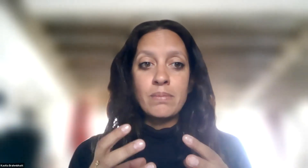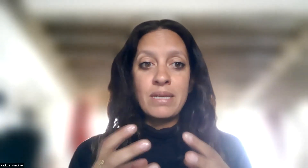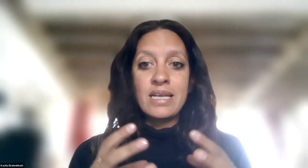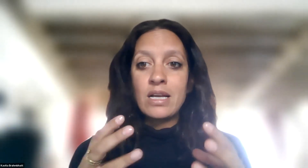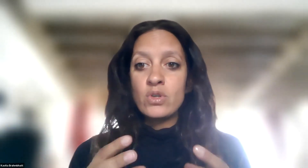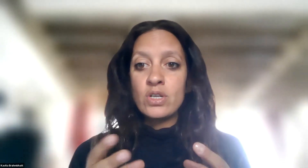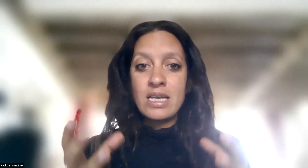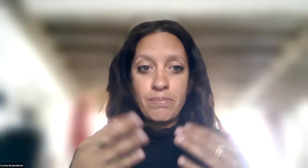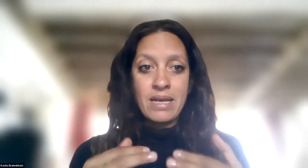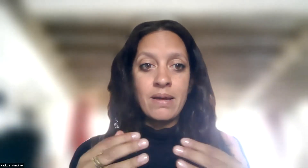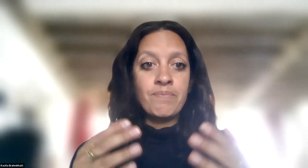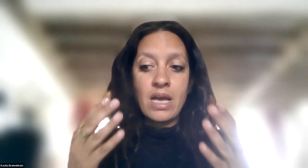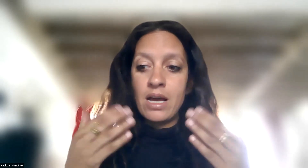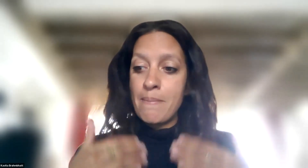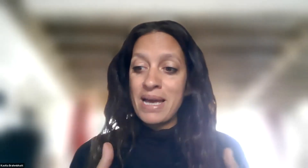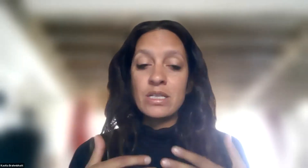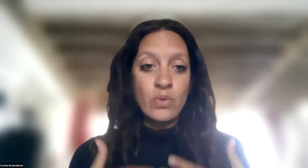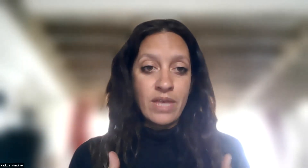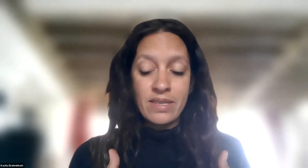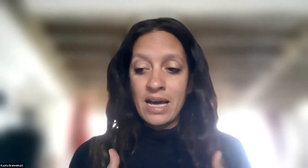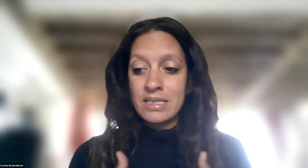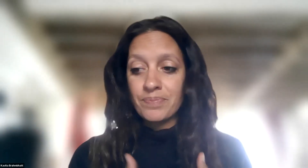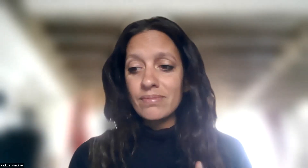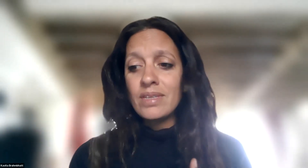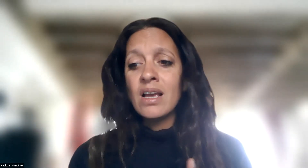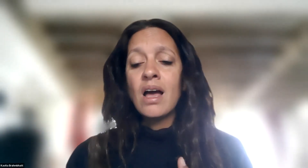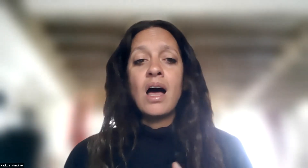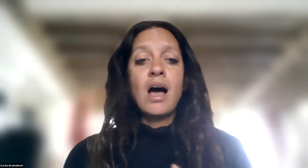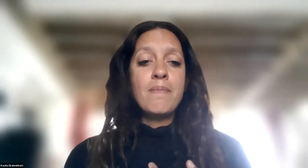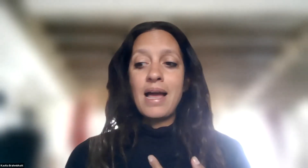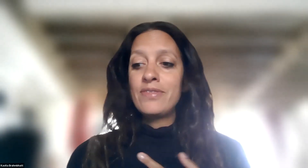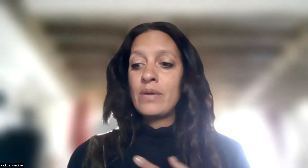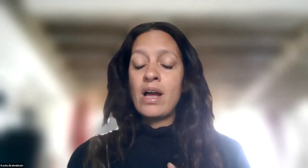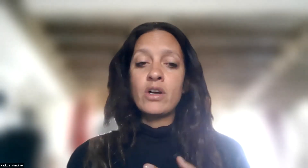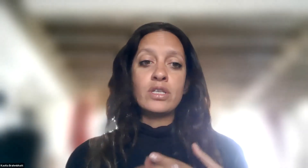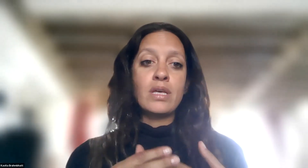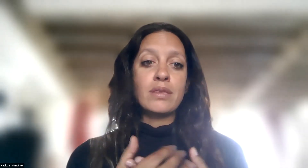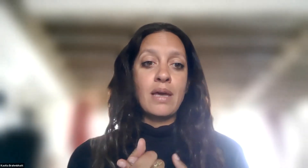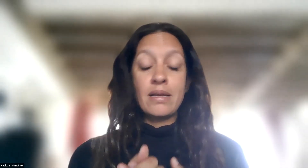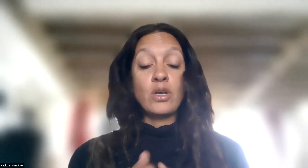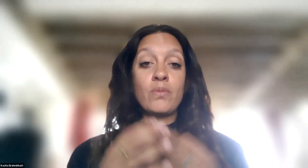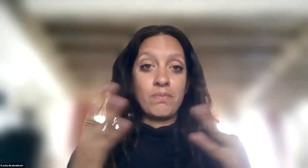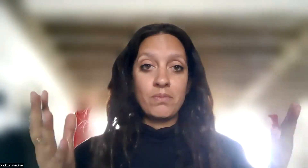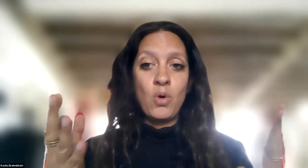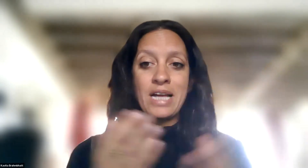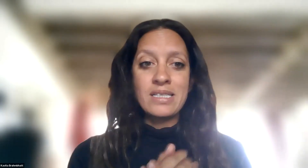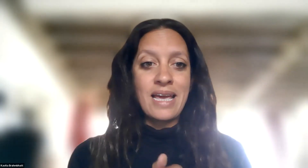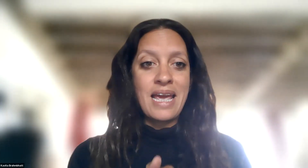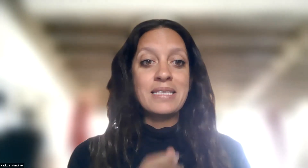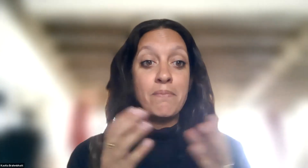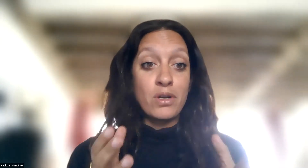Persons with Disabilities and they're looking at the WFP action plan, the strategic plan to help them make sure that disability inclusion is